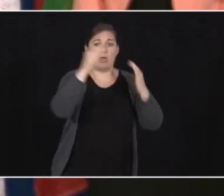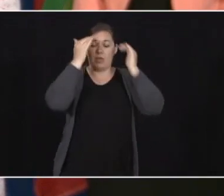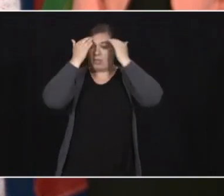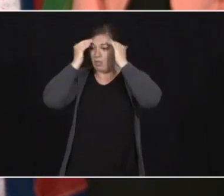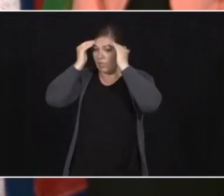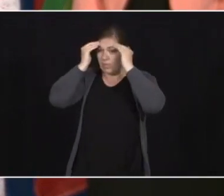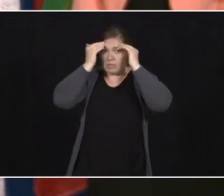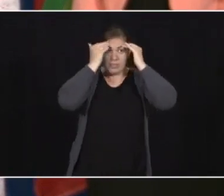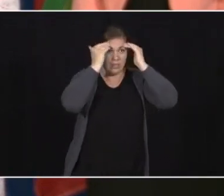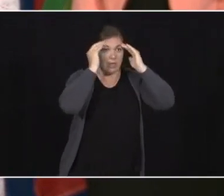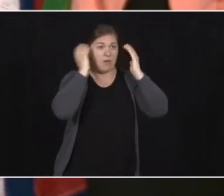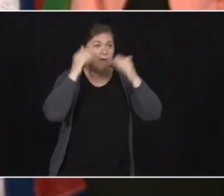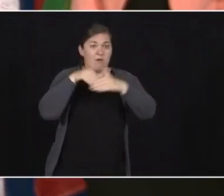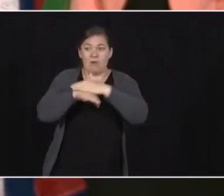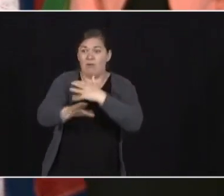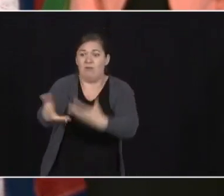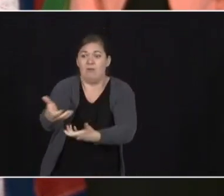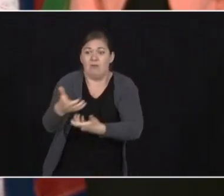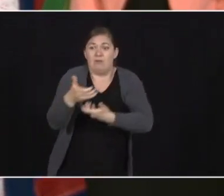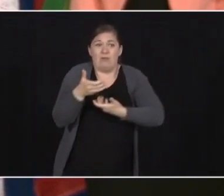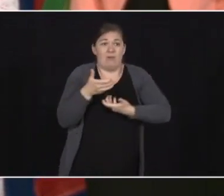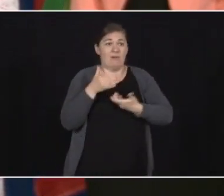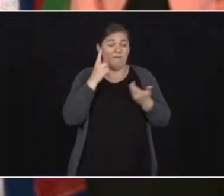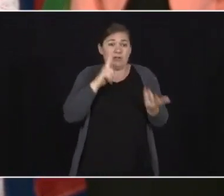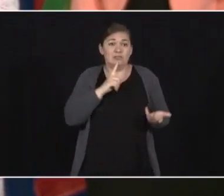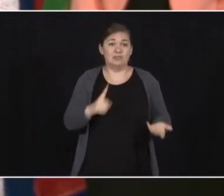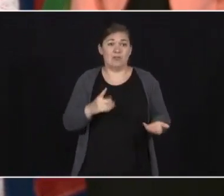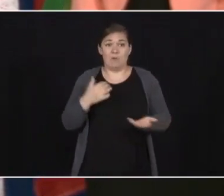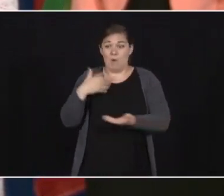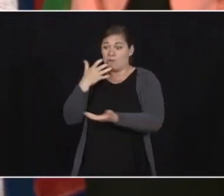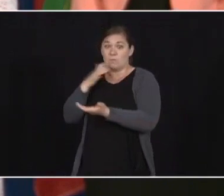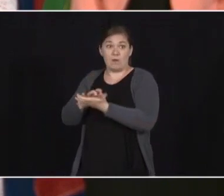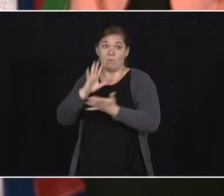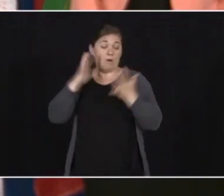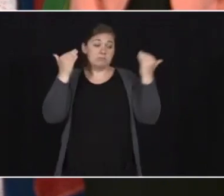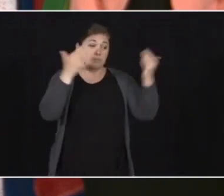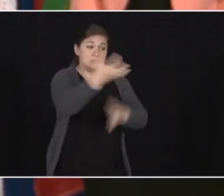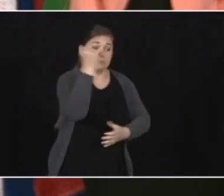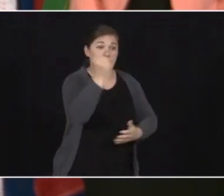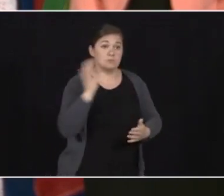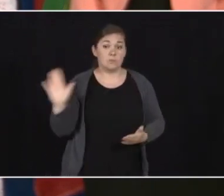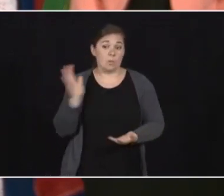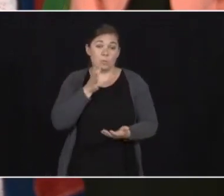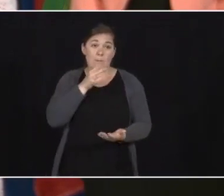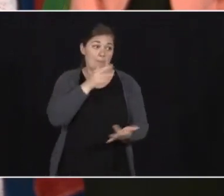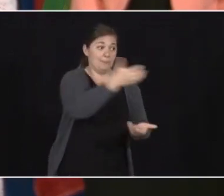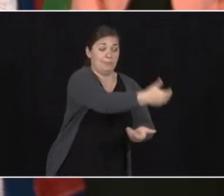wanting to run in there. She wanted to go get her mom. That's the first instinct.